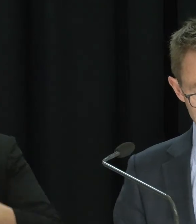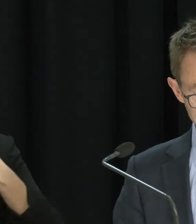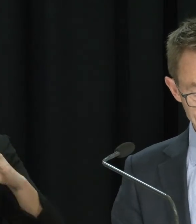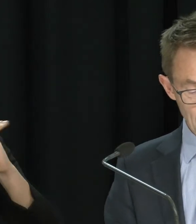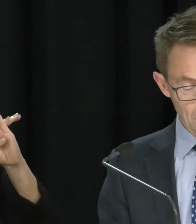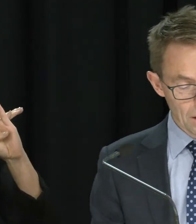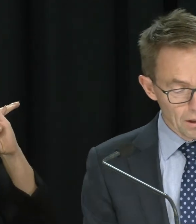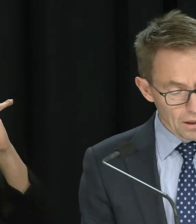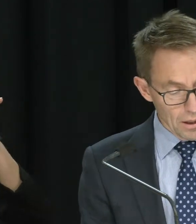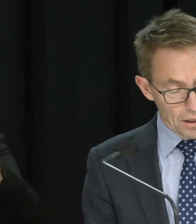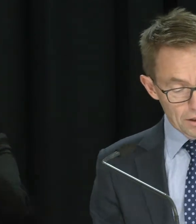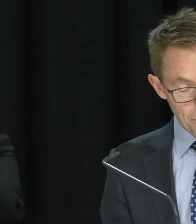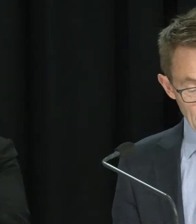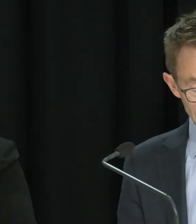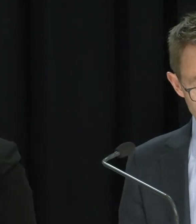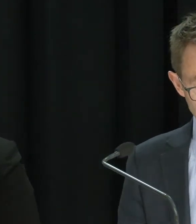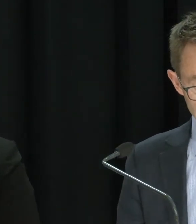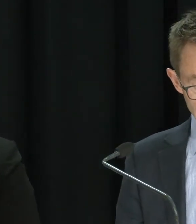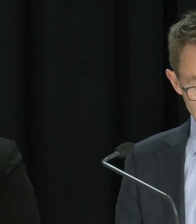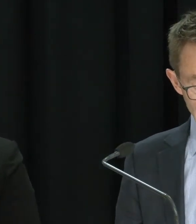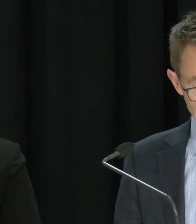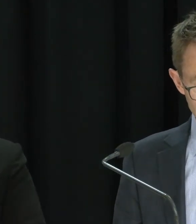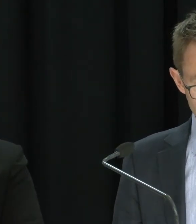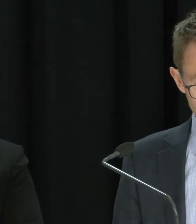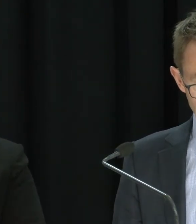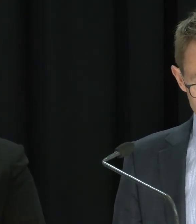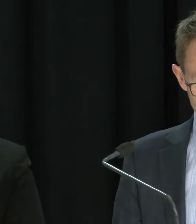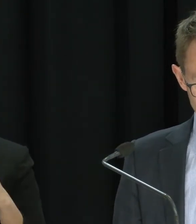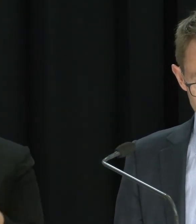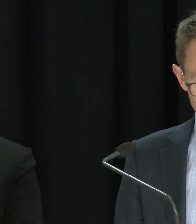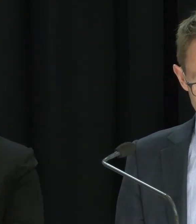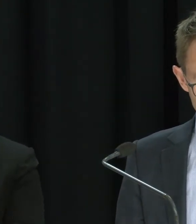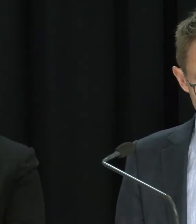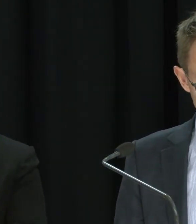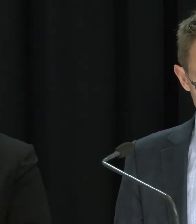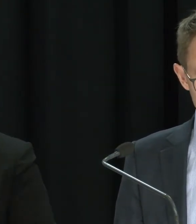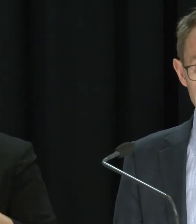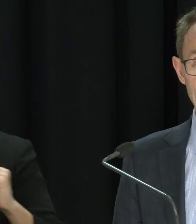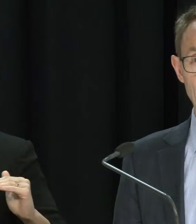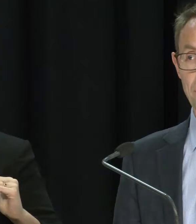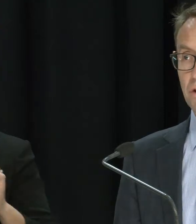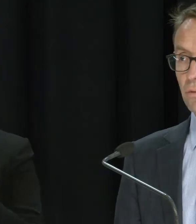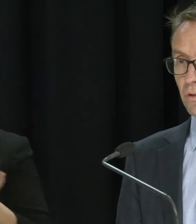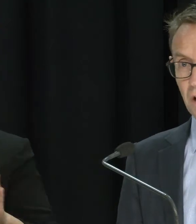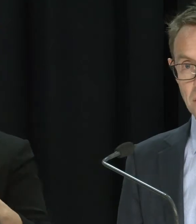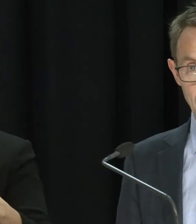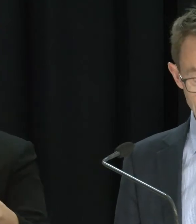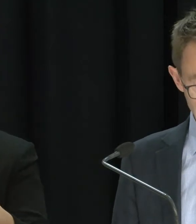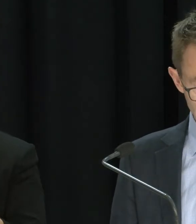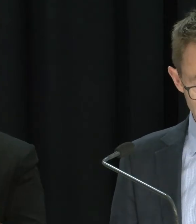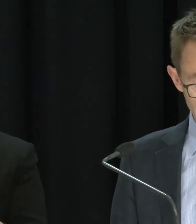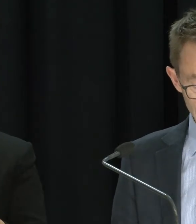right approach in New Zealand with precautionary actions to ensure COVID-19 stays out of